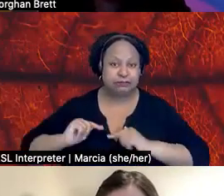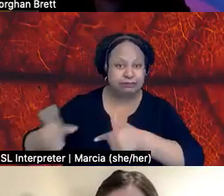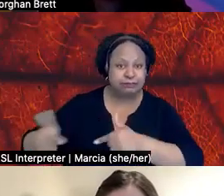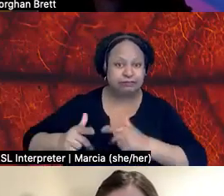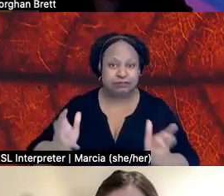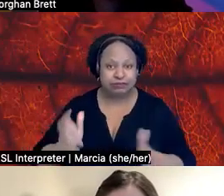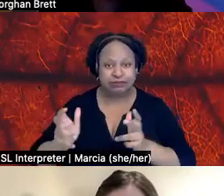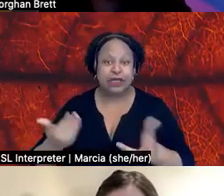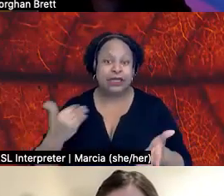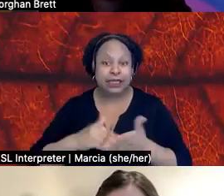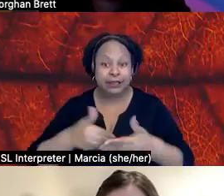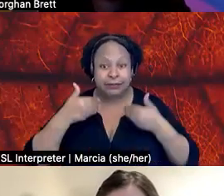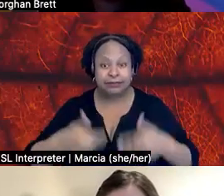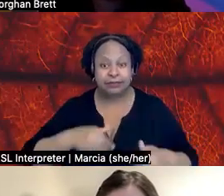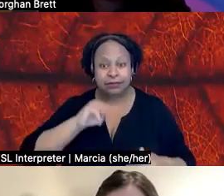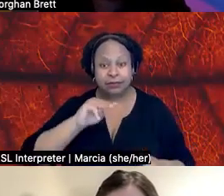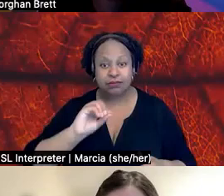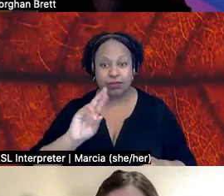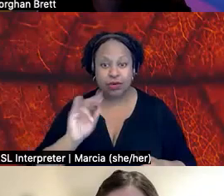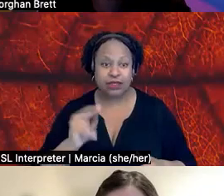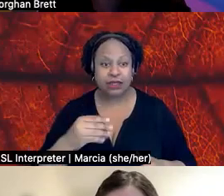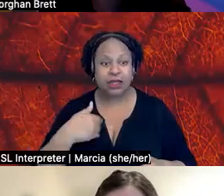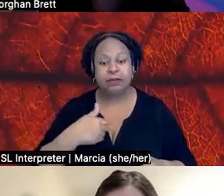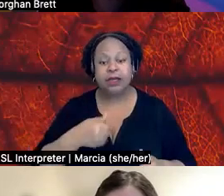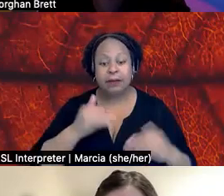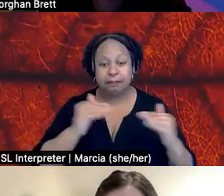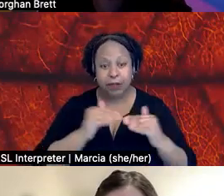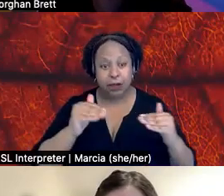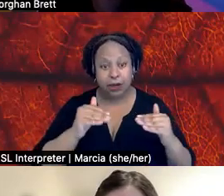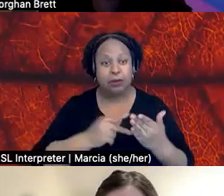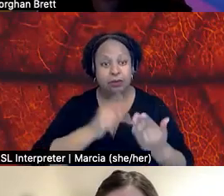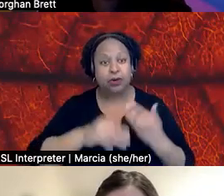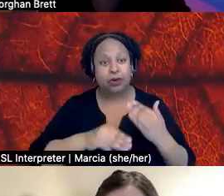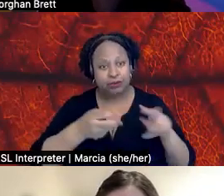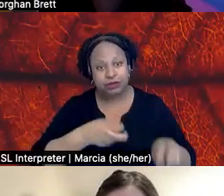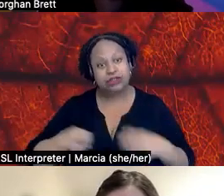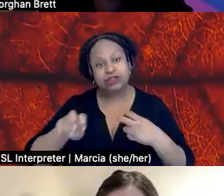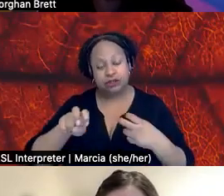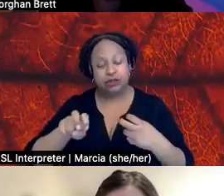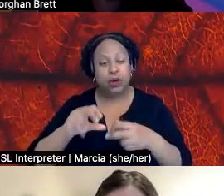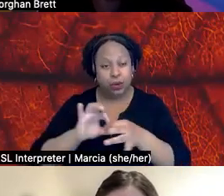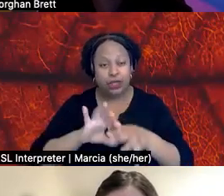I am the peer program and transition coordinator on the student learning team at Accessibility Services.